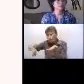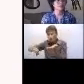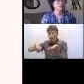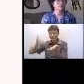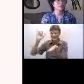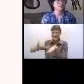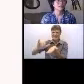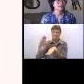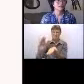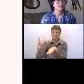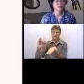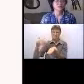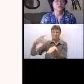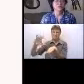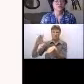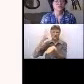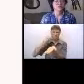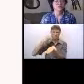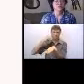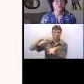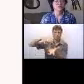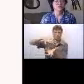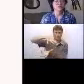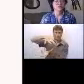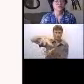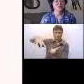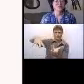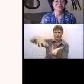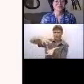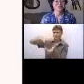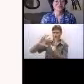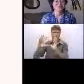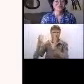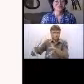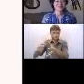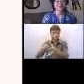But when I think when we need to kind of talk about it also within the lens of justice.